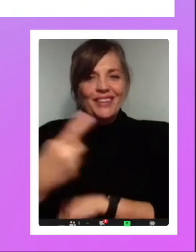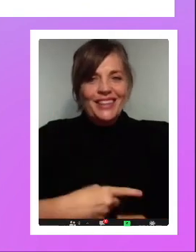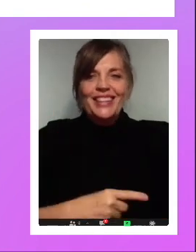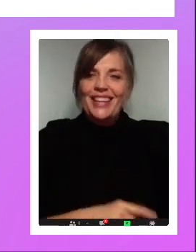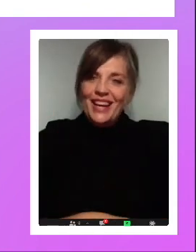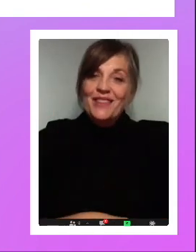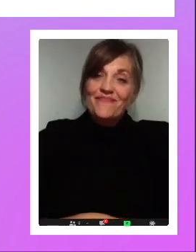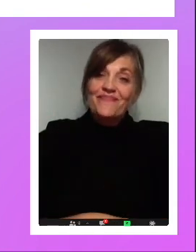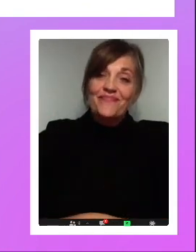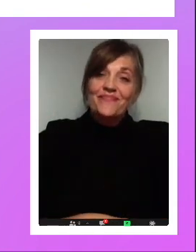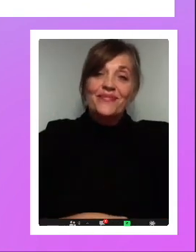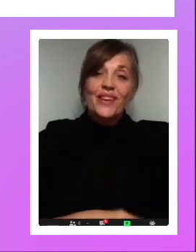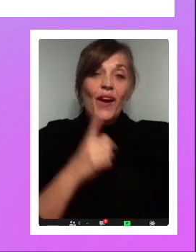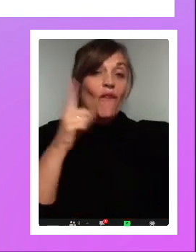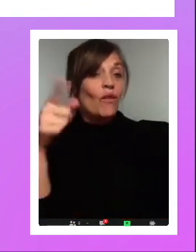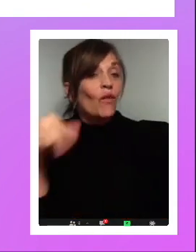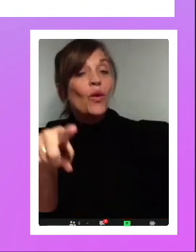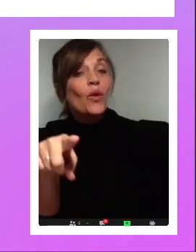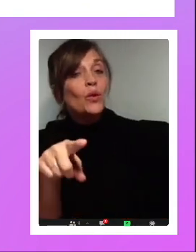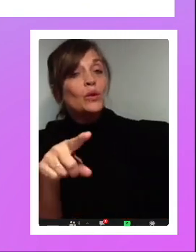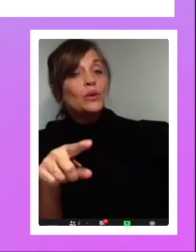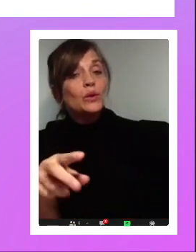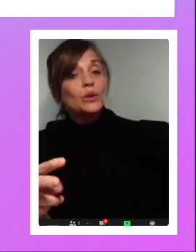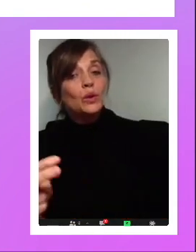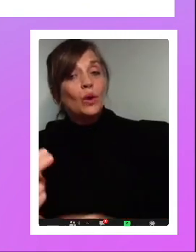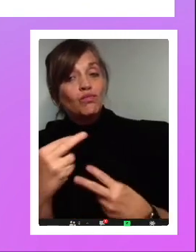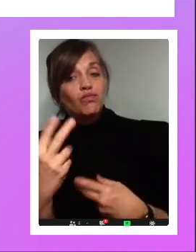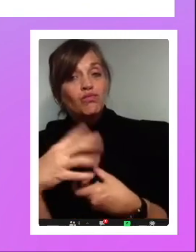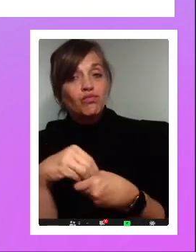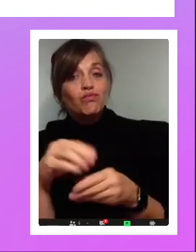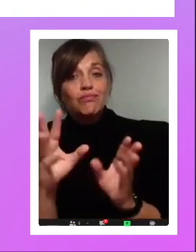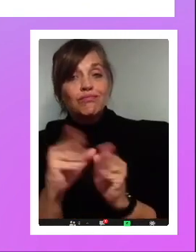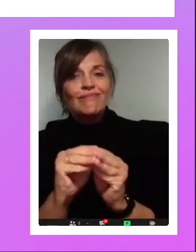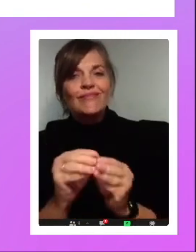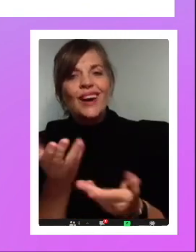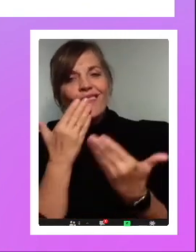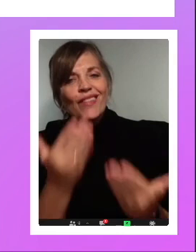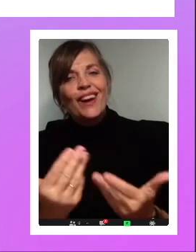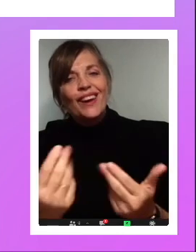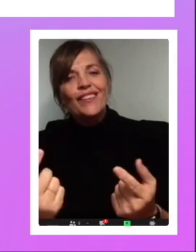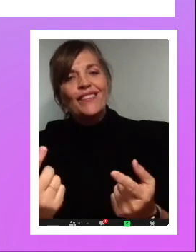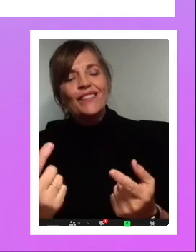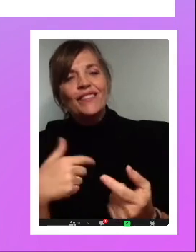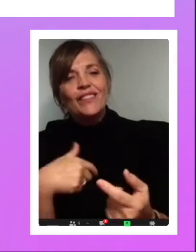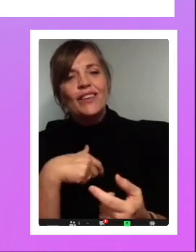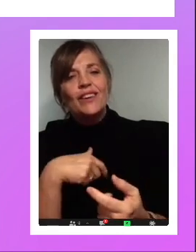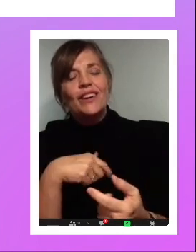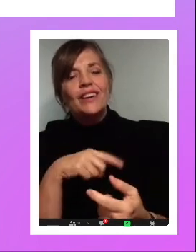For those of you that are watching thank you for attending EXCON